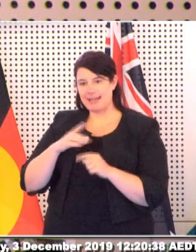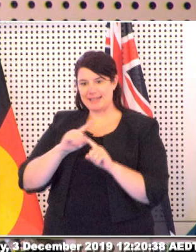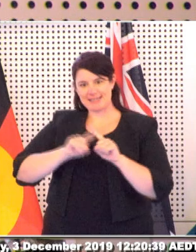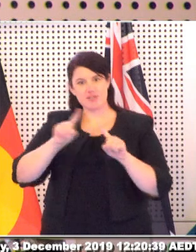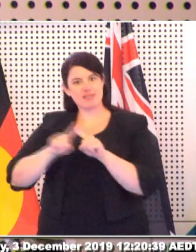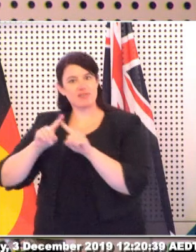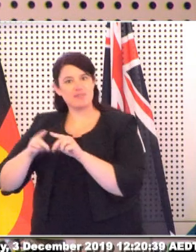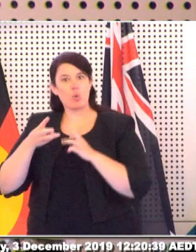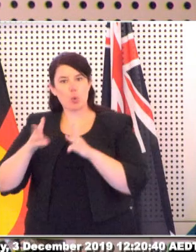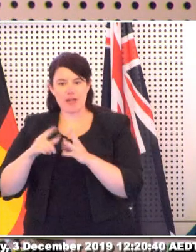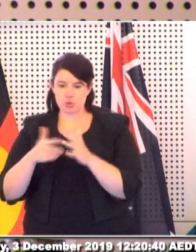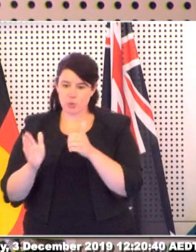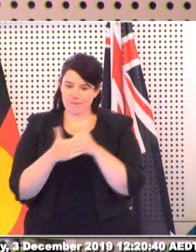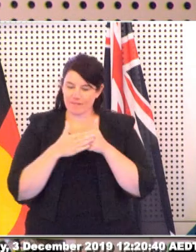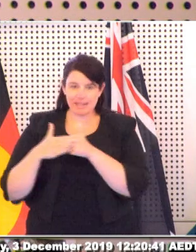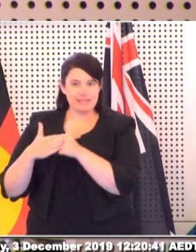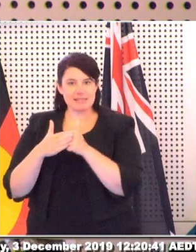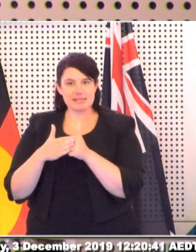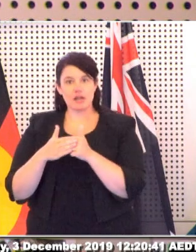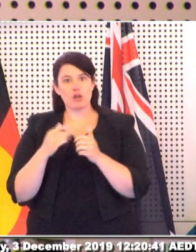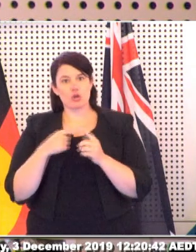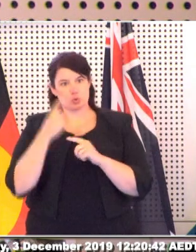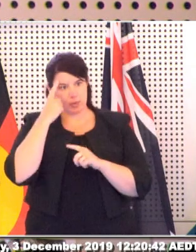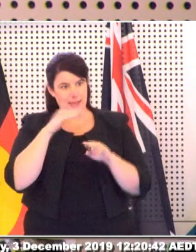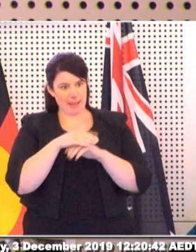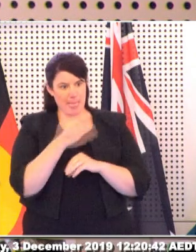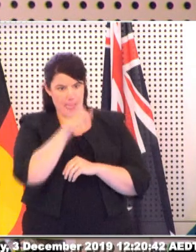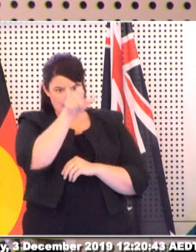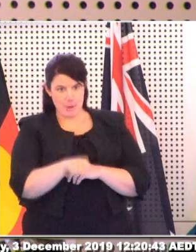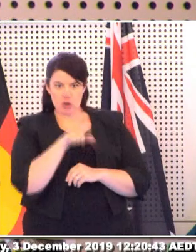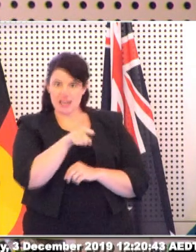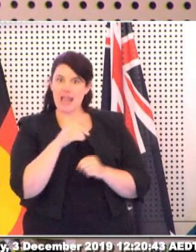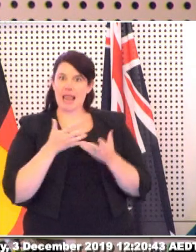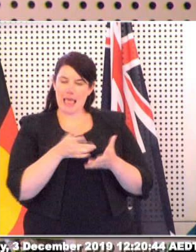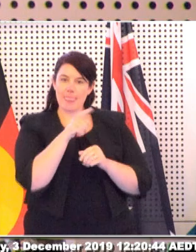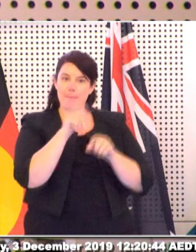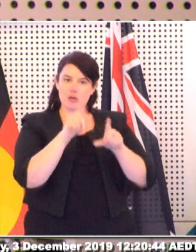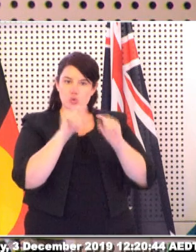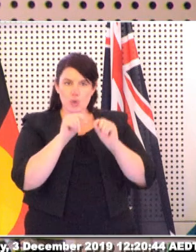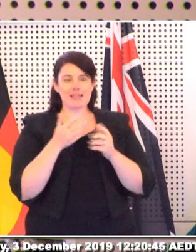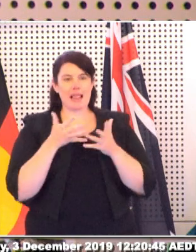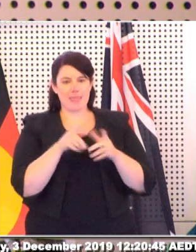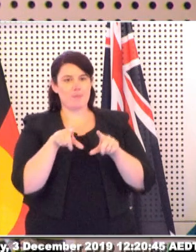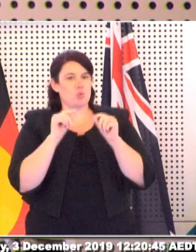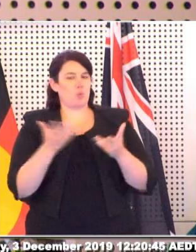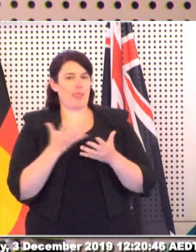recognition of dignity, respect, autonomy. And that is something that’s going to be fairly difficult